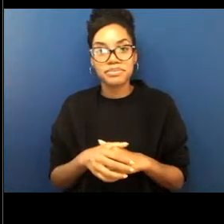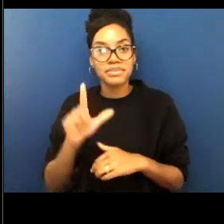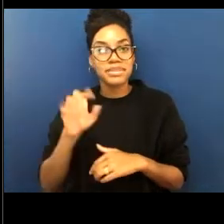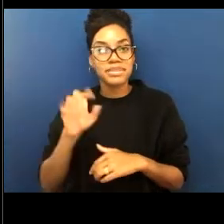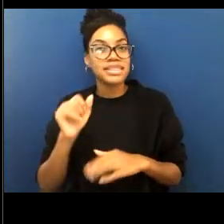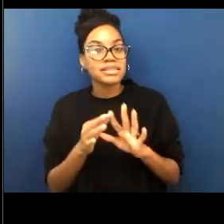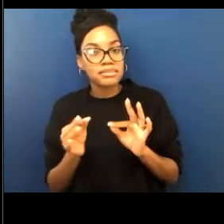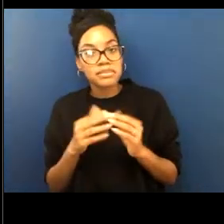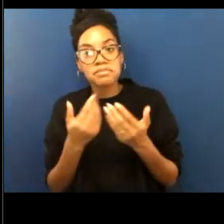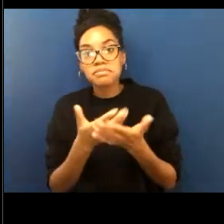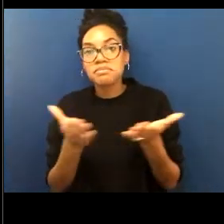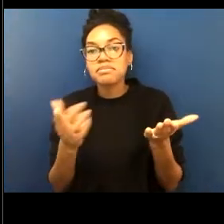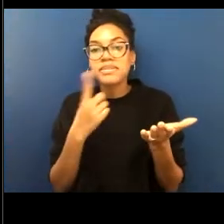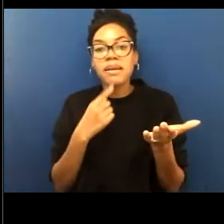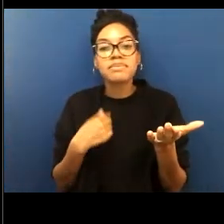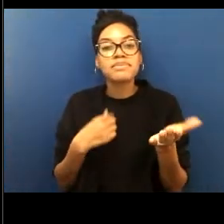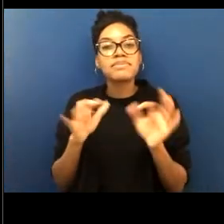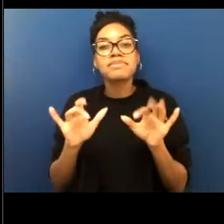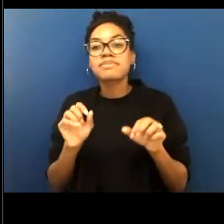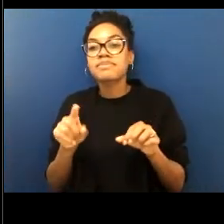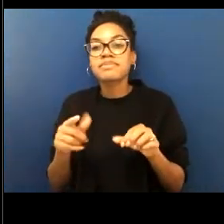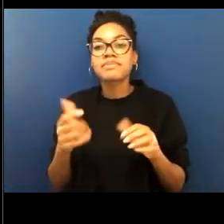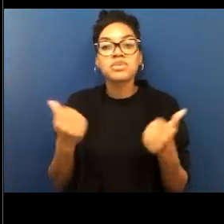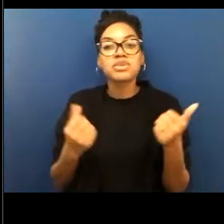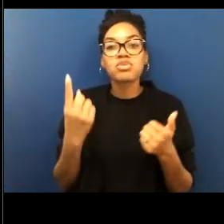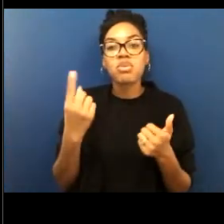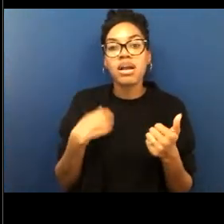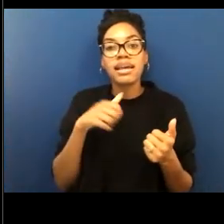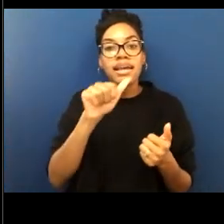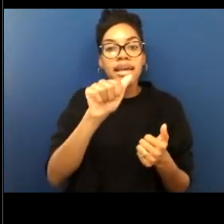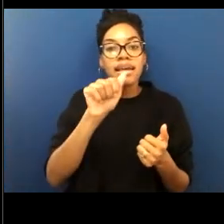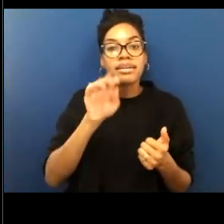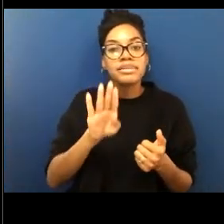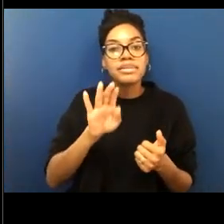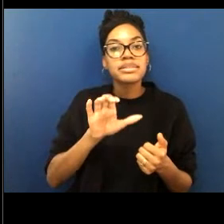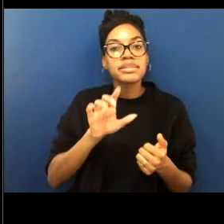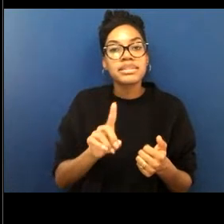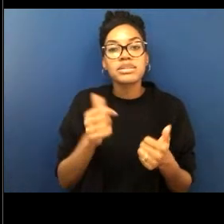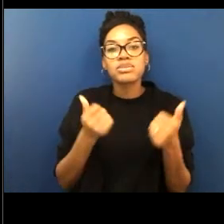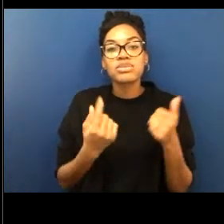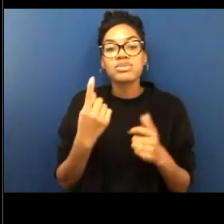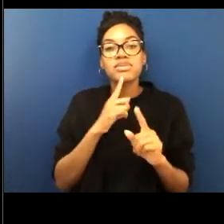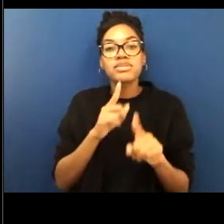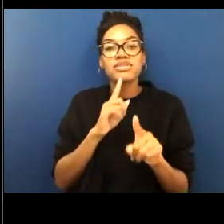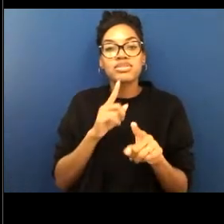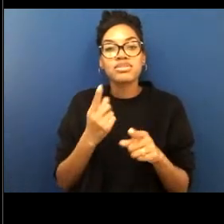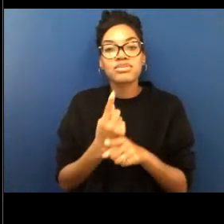Why don't you type into the chat box the letters of the ways that you think